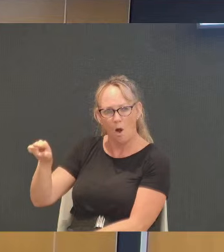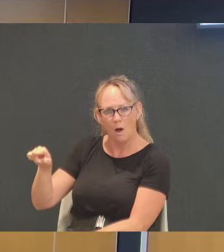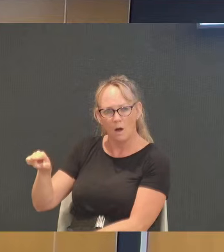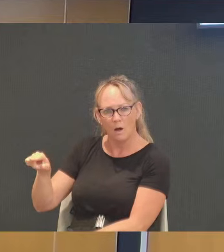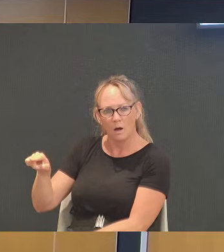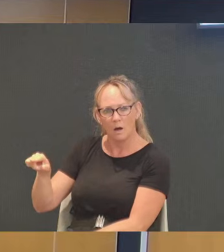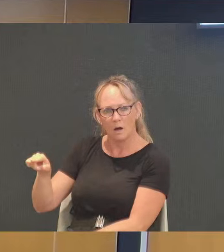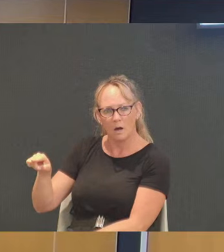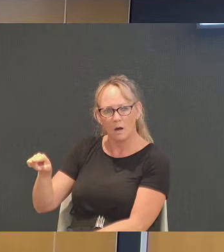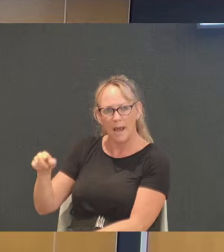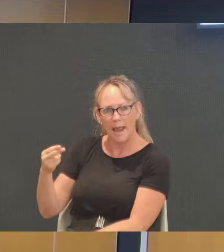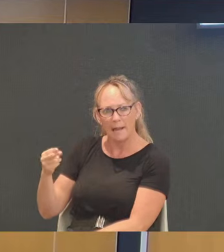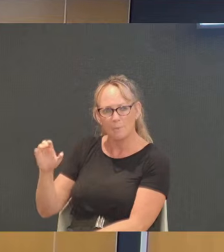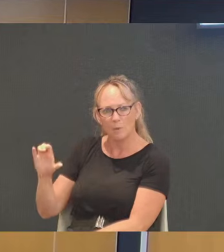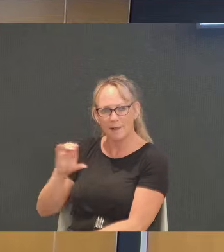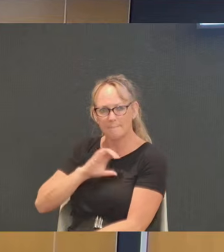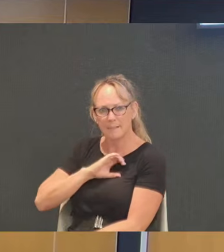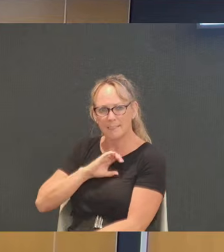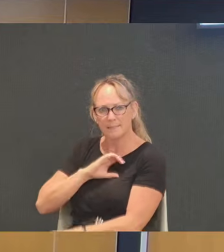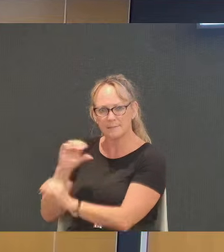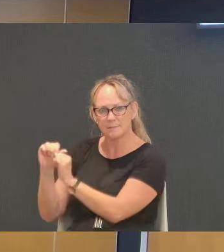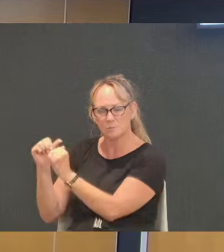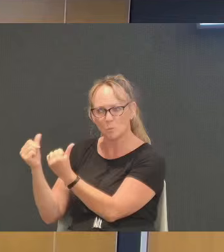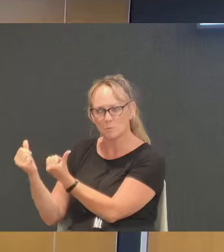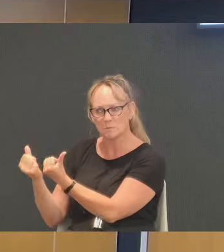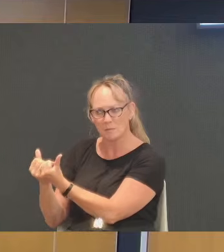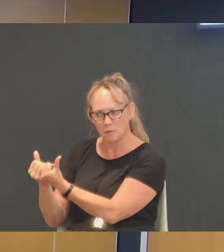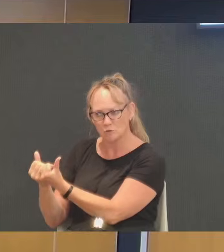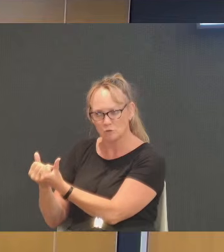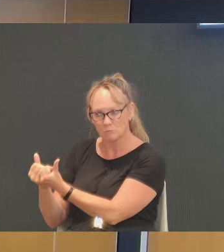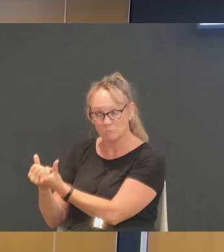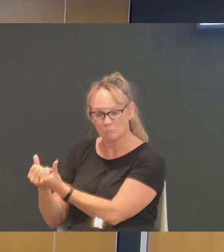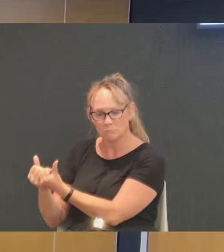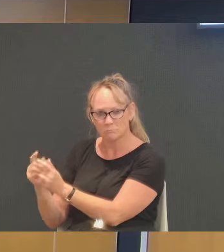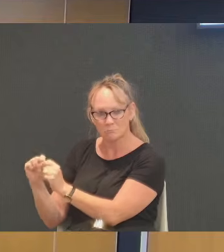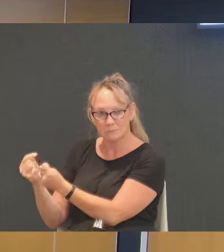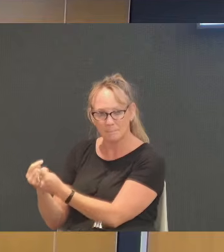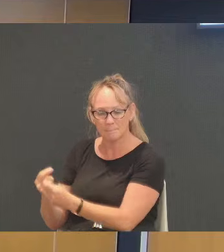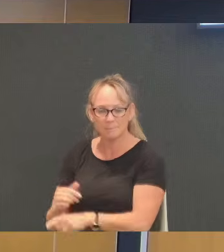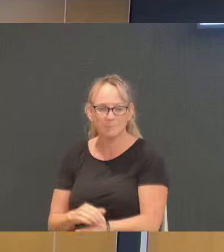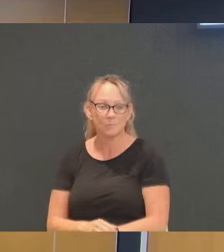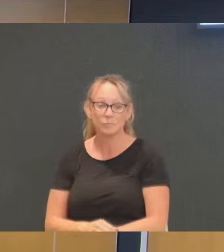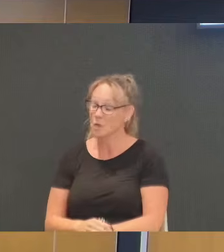Hamilton County Police Association, the dive team. Okay, great. And Commissioners, if if it is for if